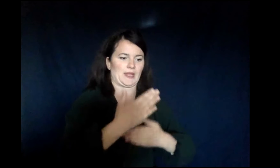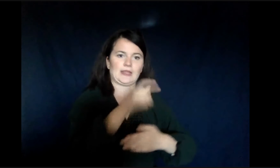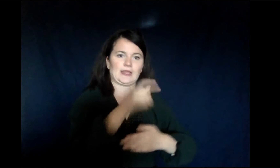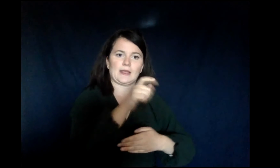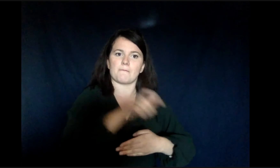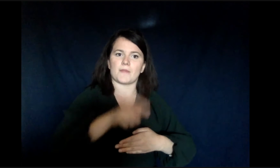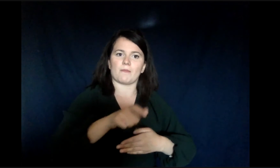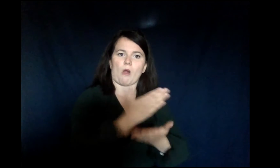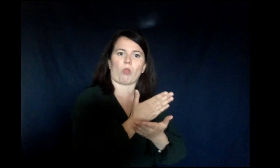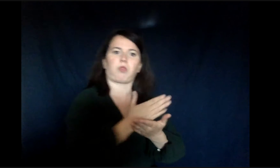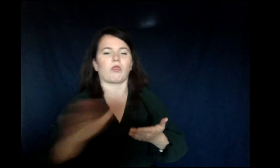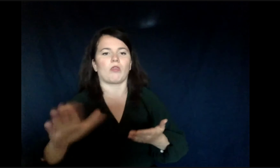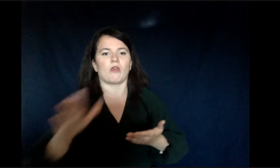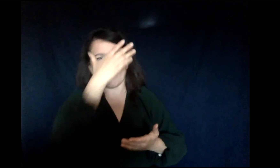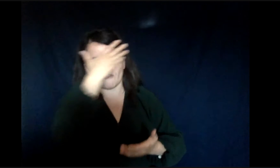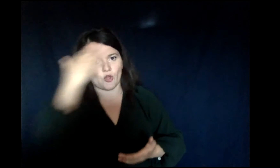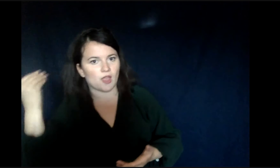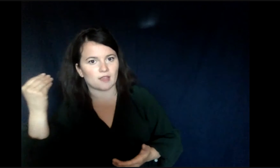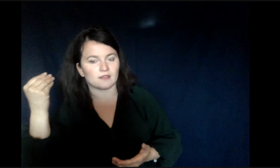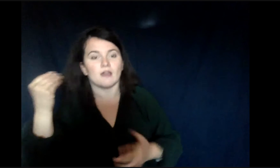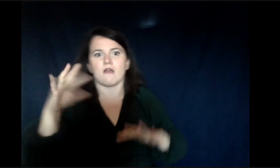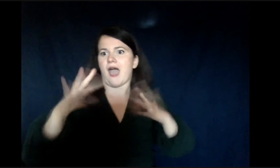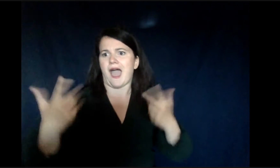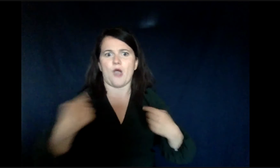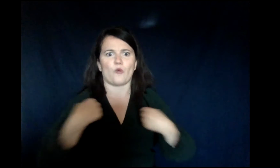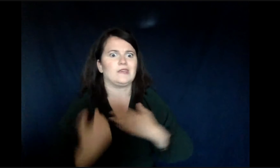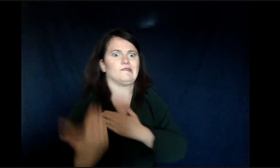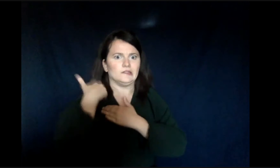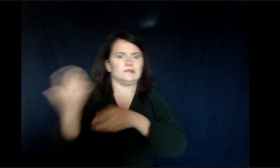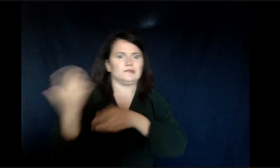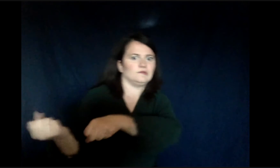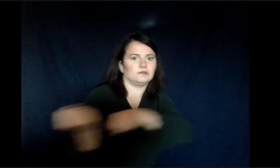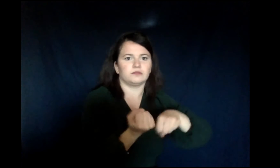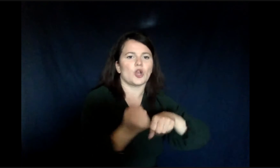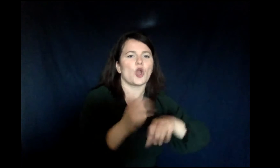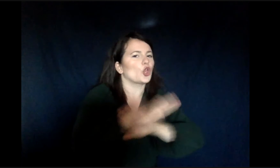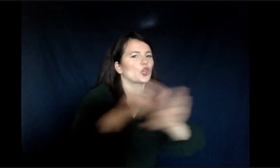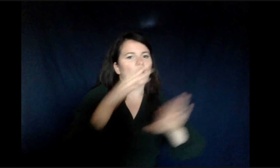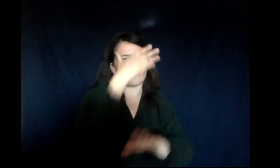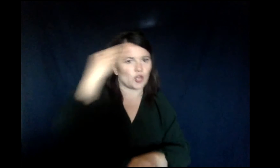First, about the adaptation of the European Disability Strategy